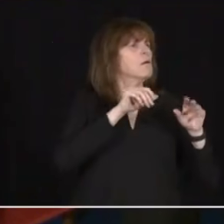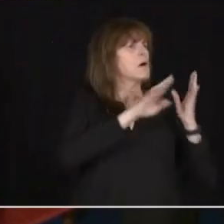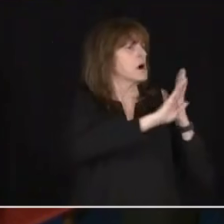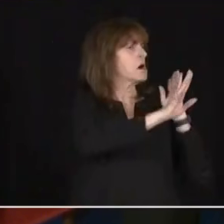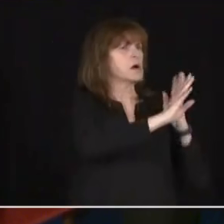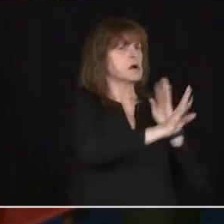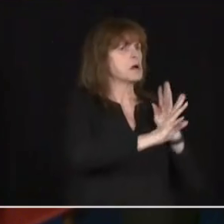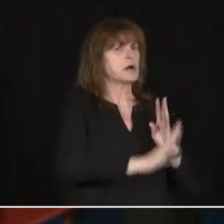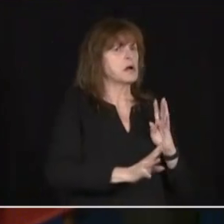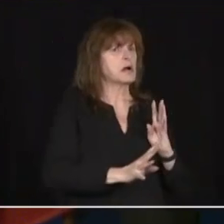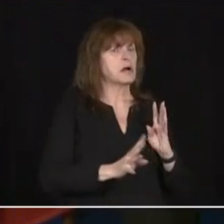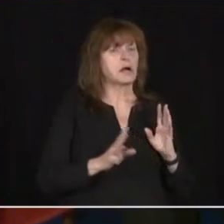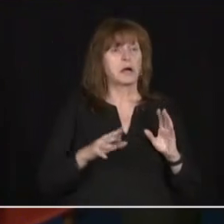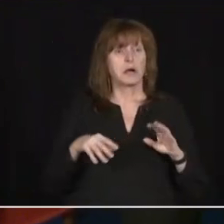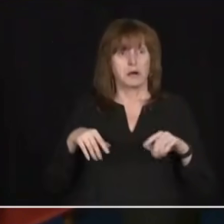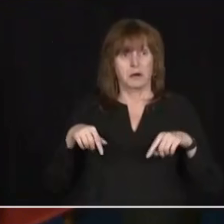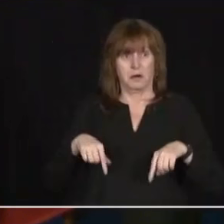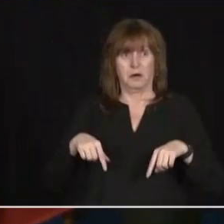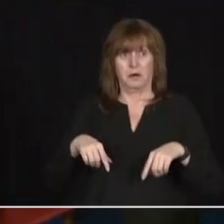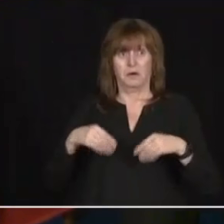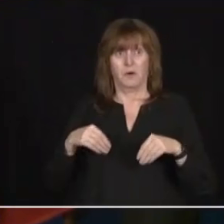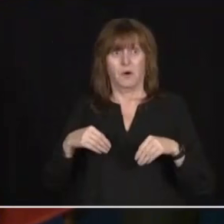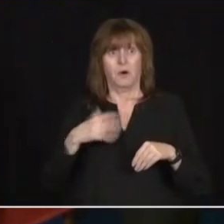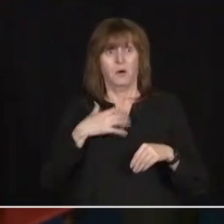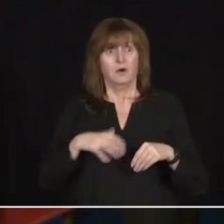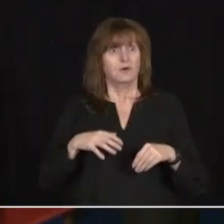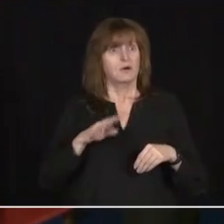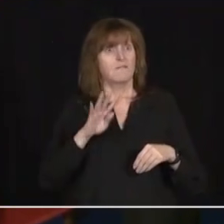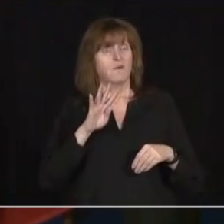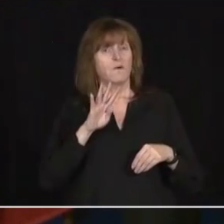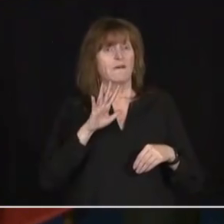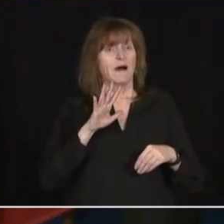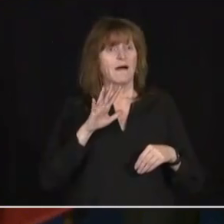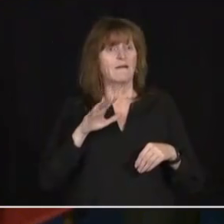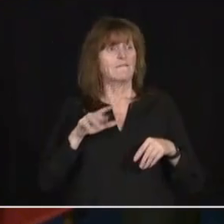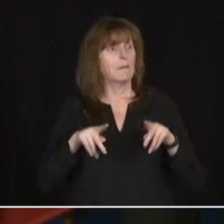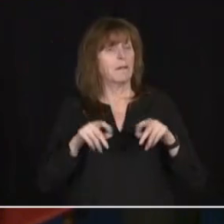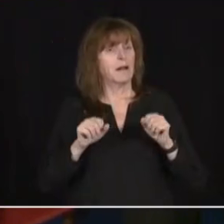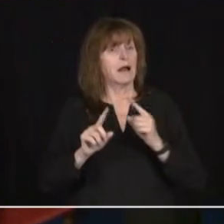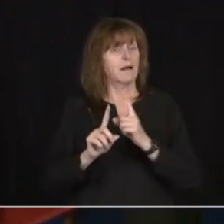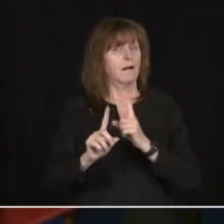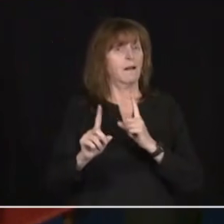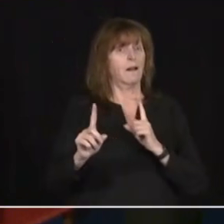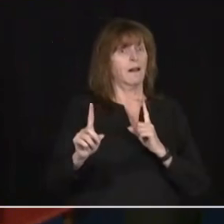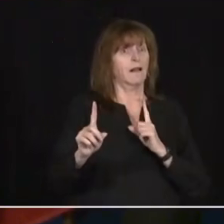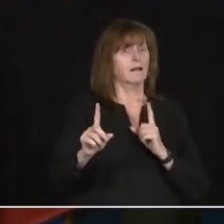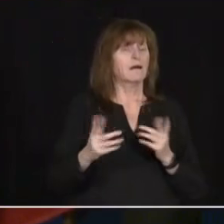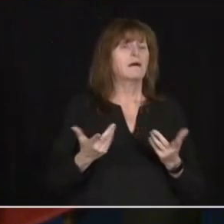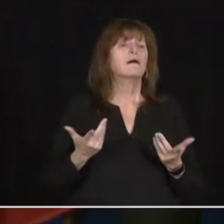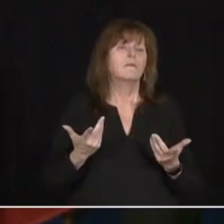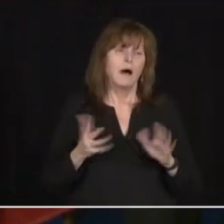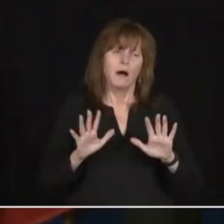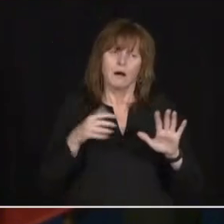retailers will wish there are four or five people waiting in line to get into their stores.